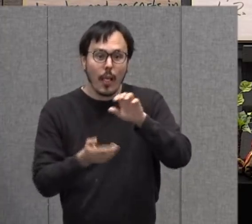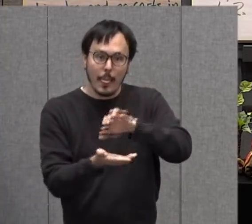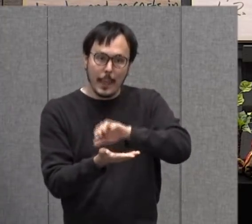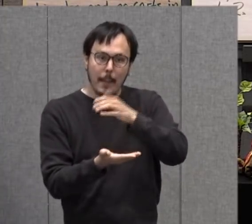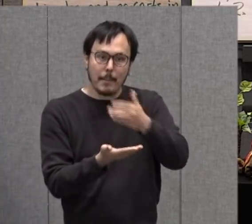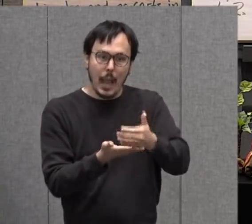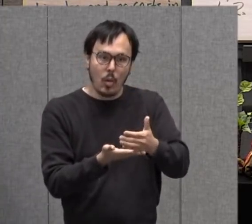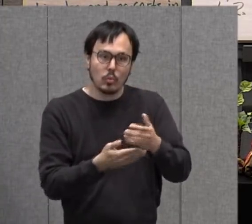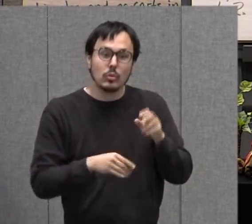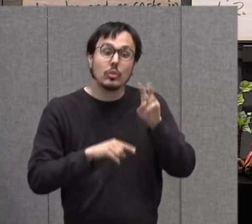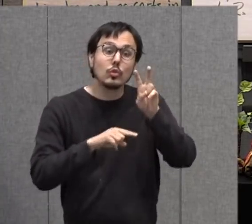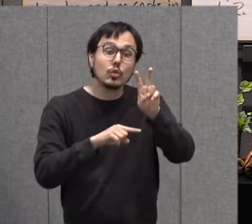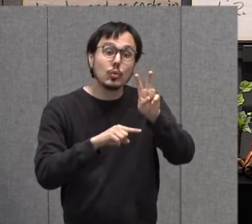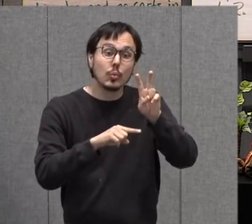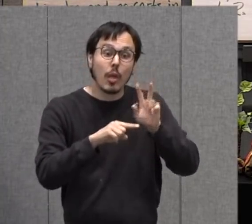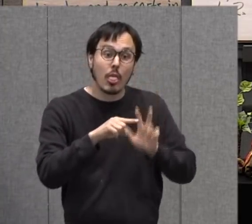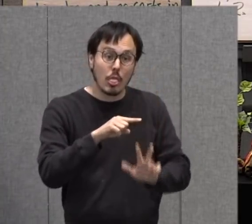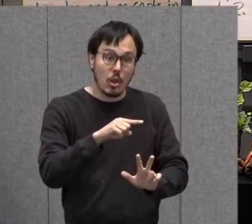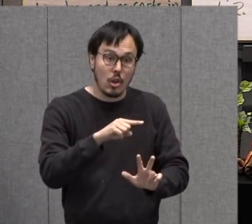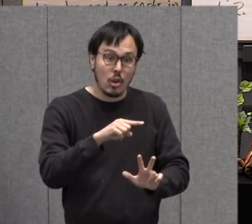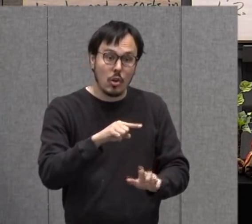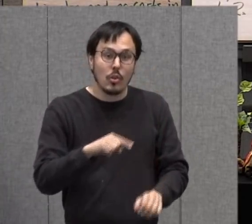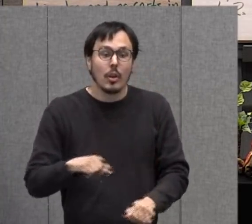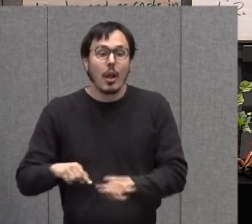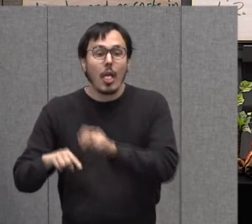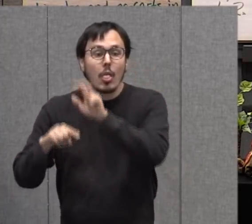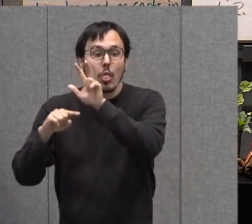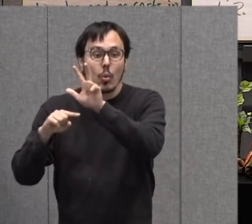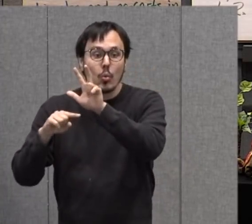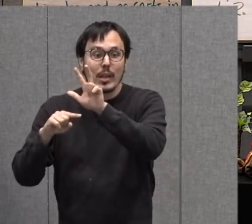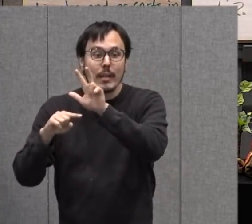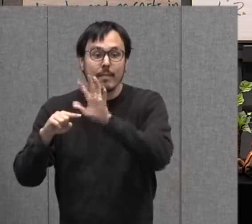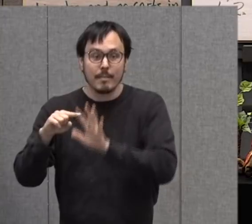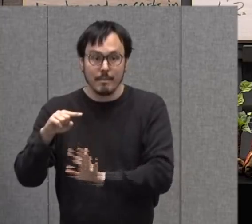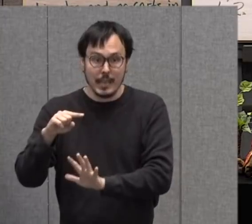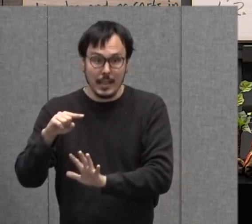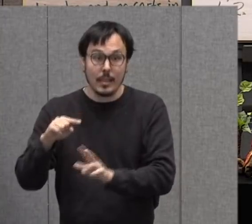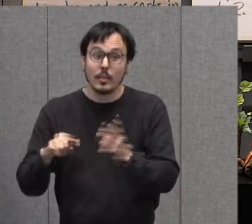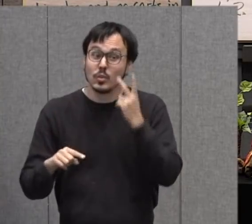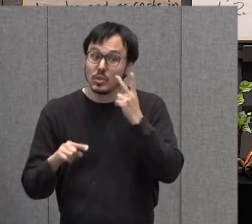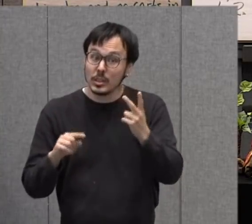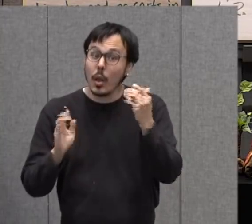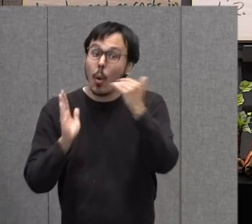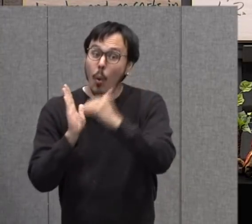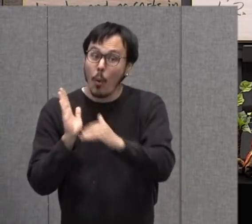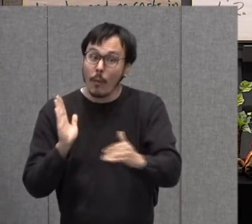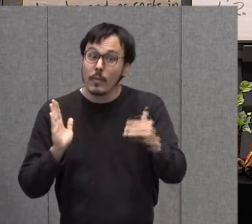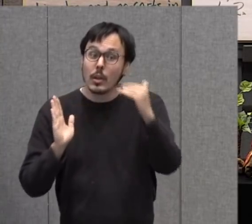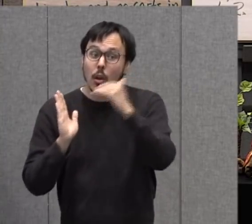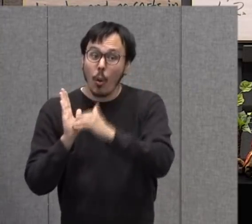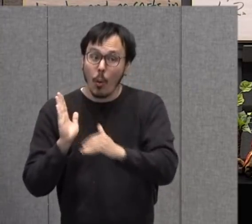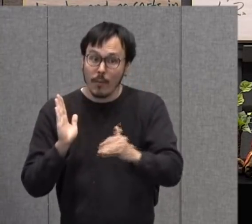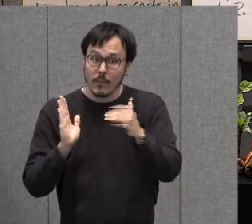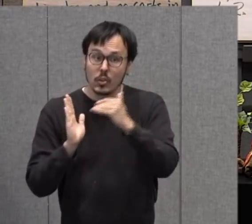two thirds and two fifths. You notice it's on there over and over again. So, two thirds and two fifths must be important to us